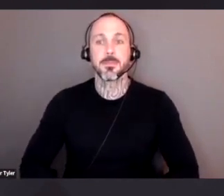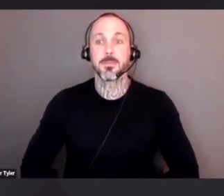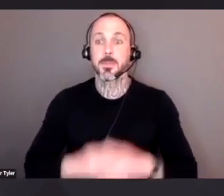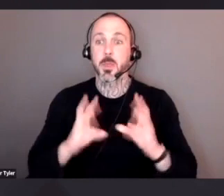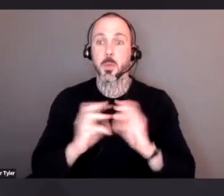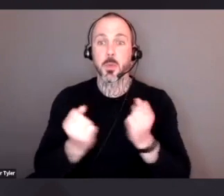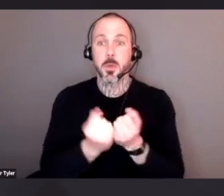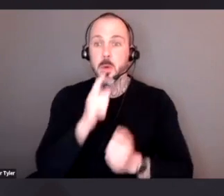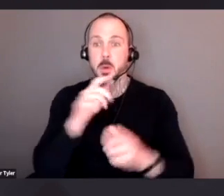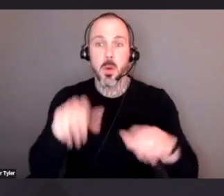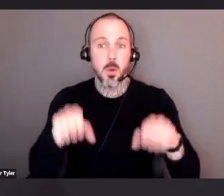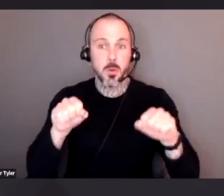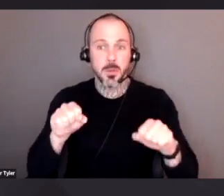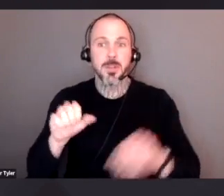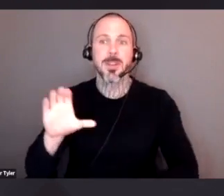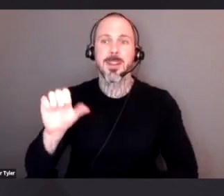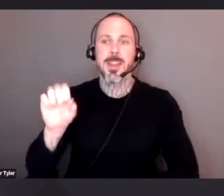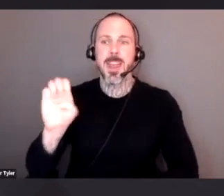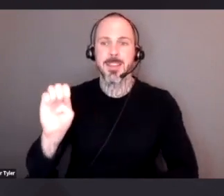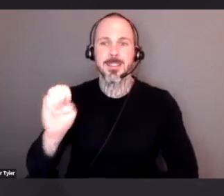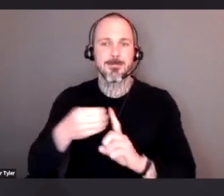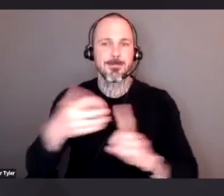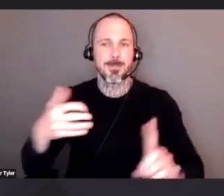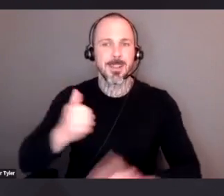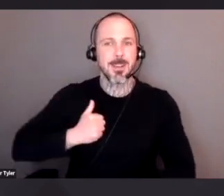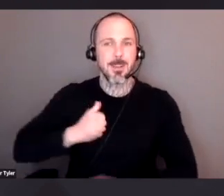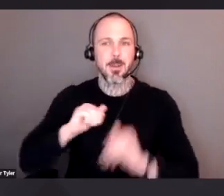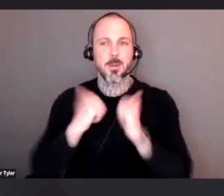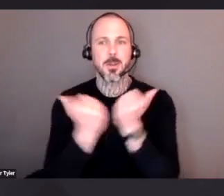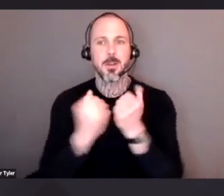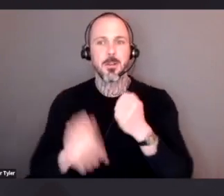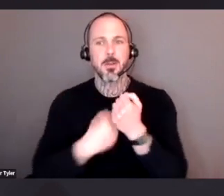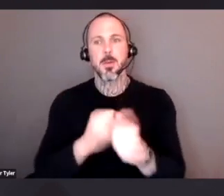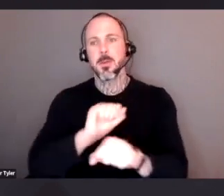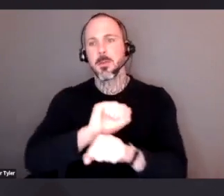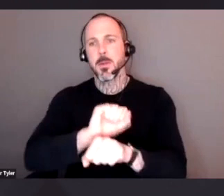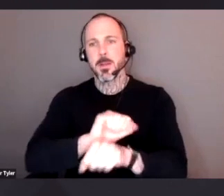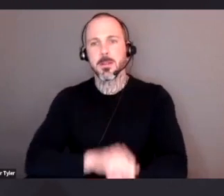CASE is a national network of service providers, employers, and community allies committed